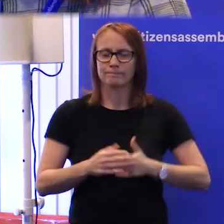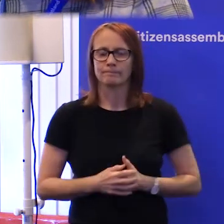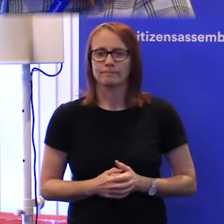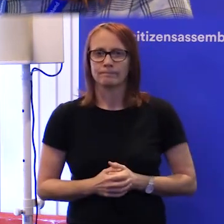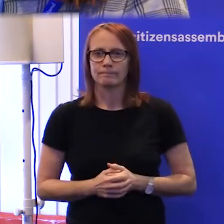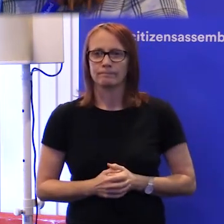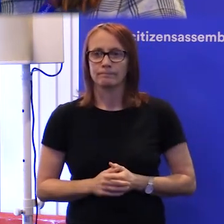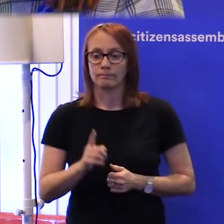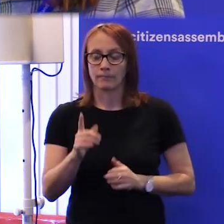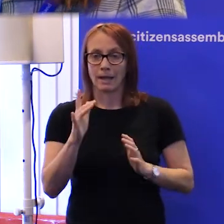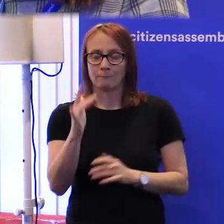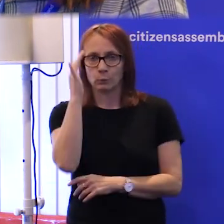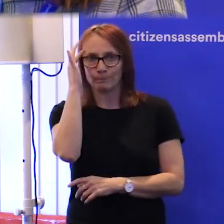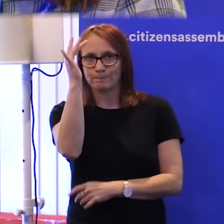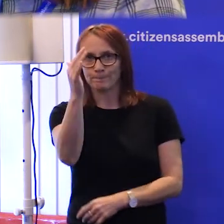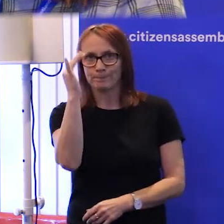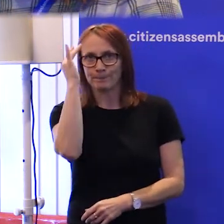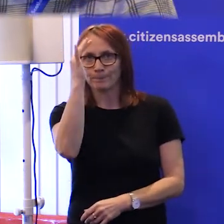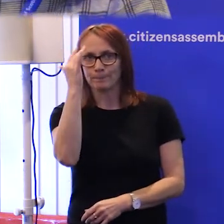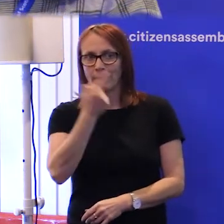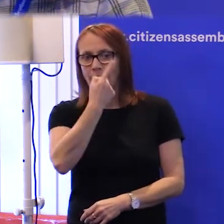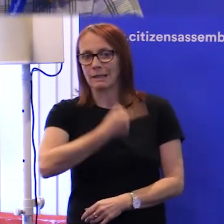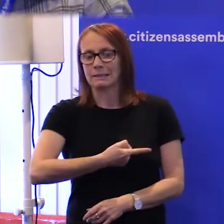you to think about this and think about some of these ideas how you're